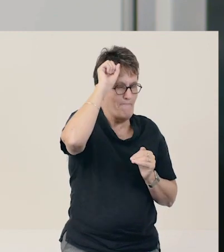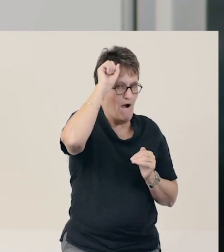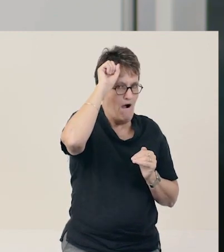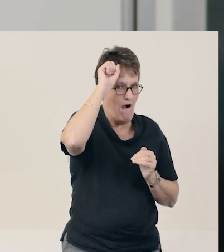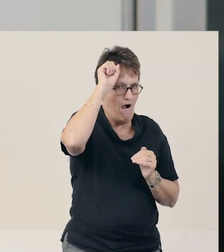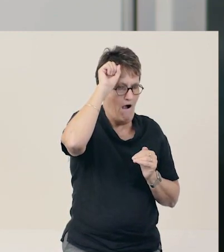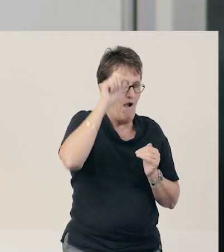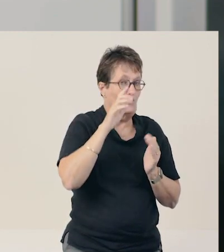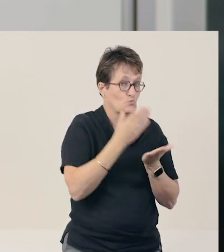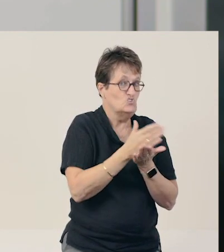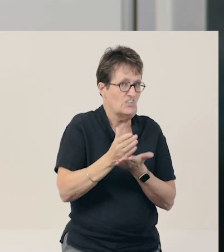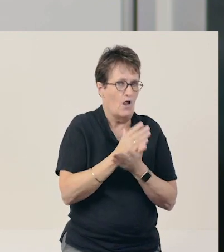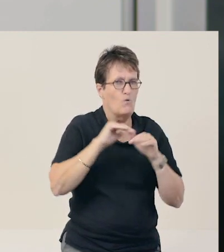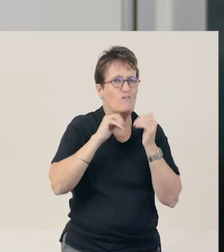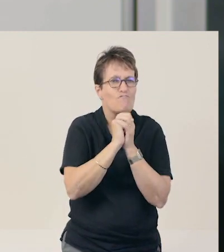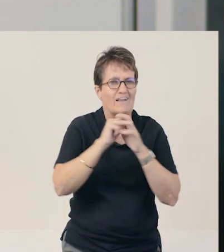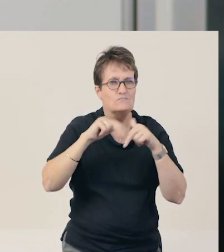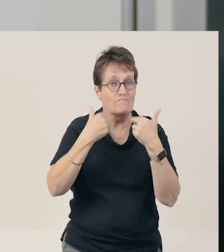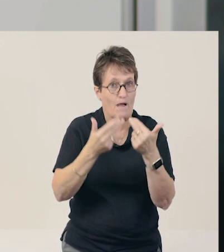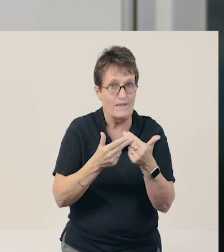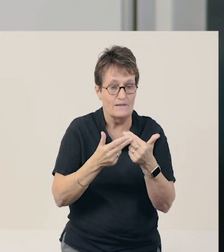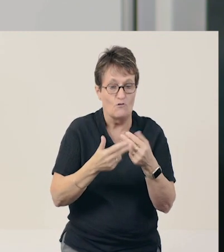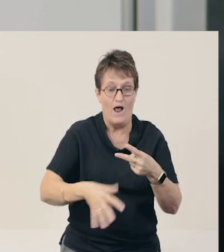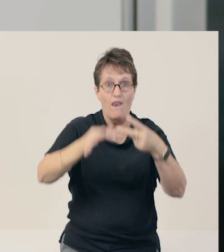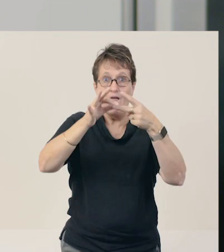Are you ready for the next quiz statement?